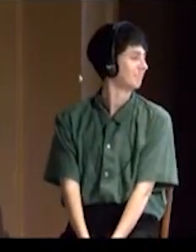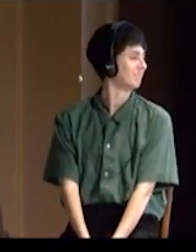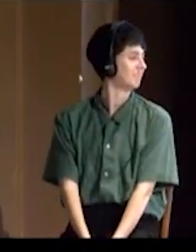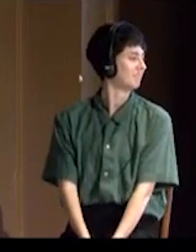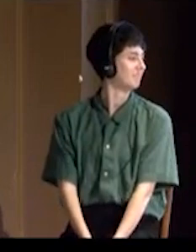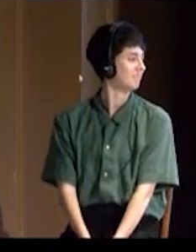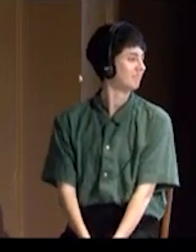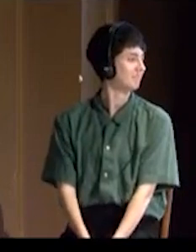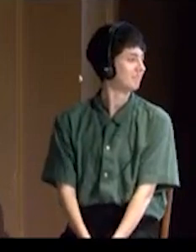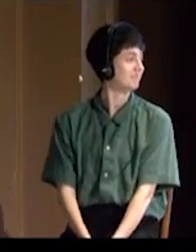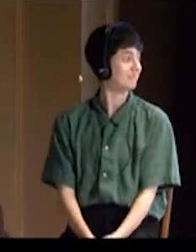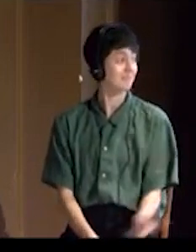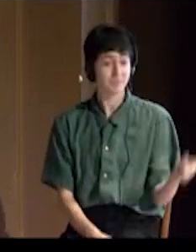[Rebecca] Questions for Manuela.